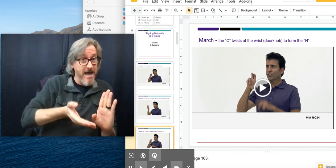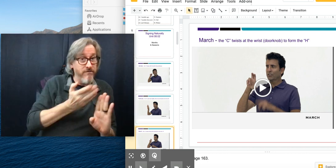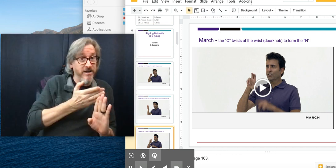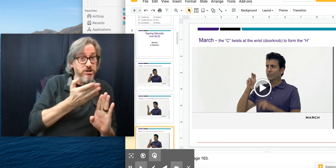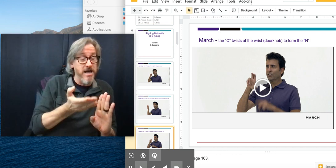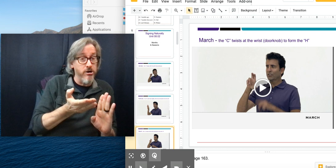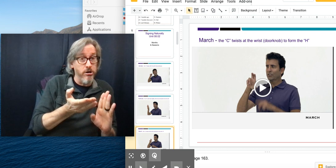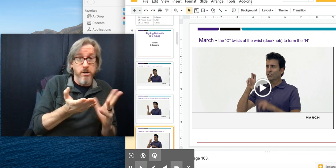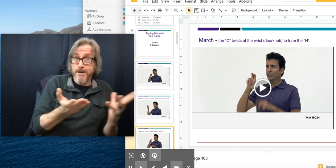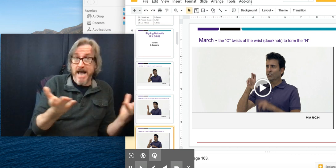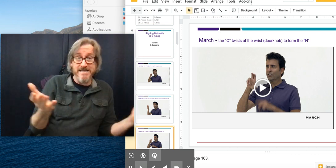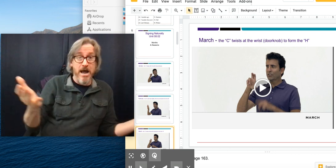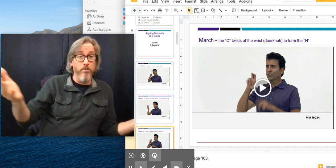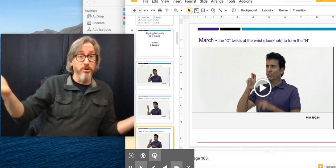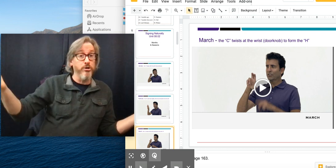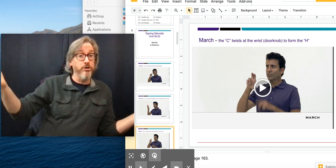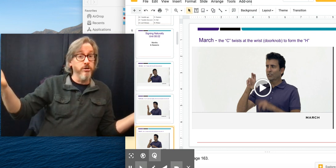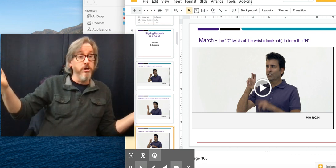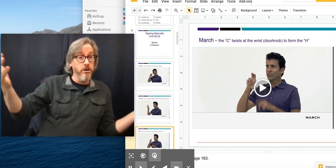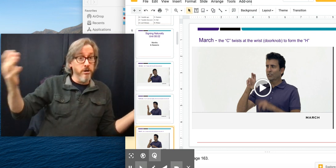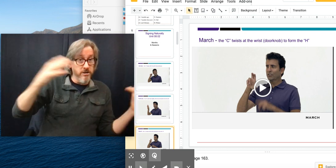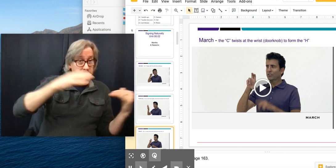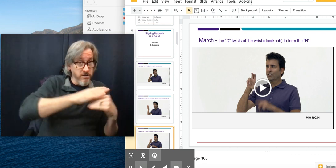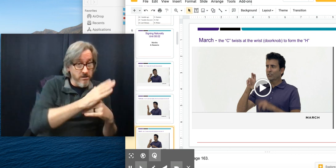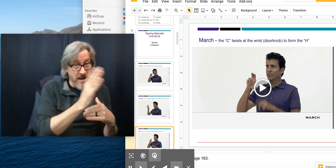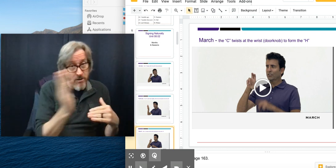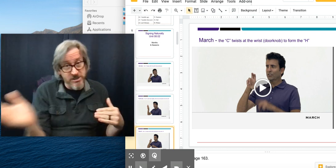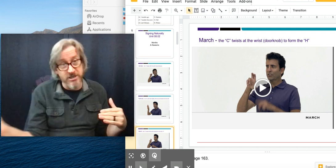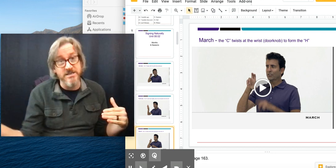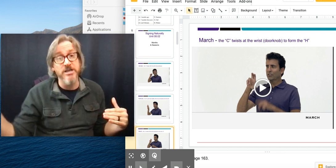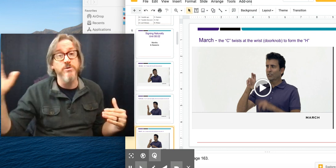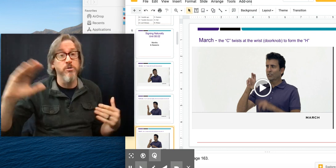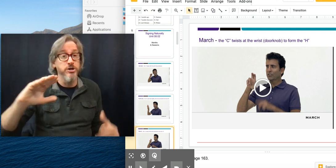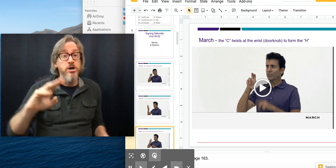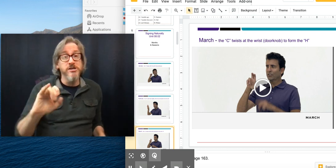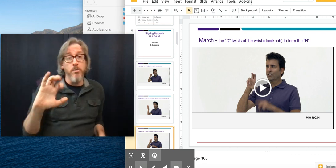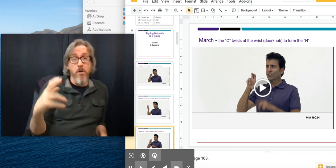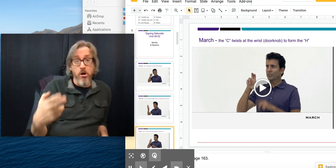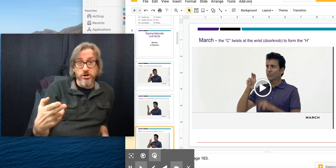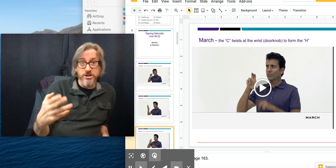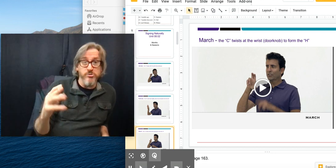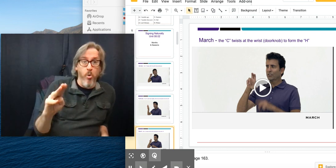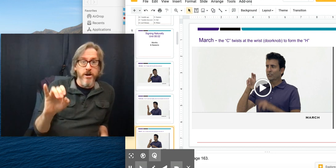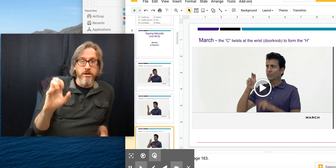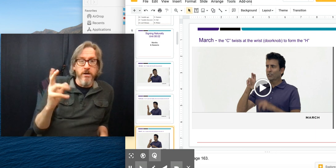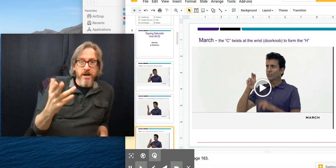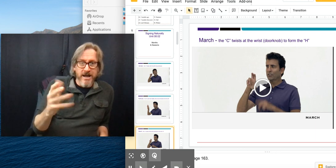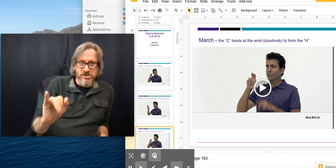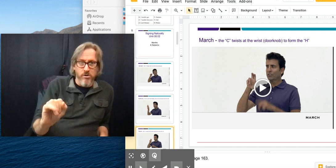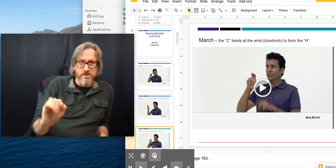the end of each letter has now blurred now it's a continuous motion so March is one it's almost